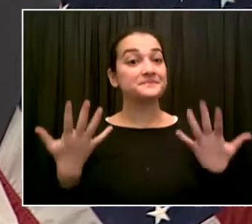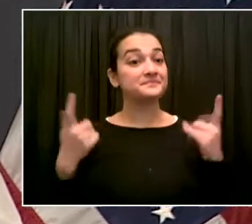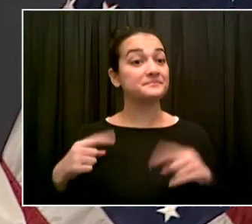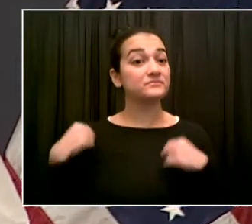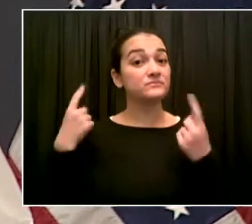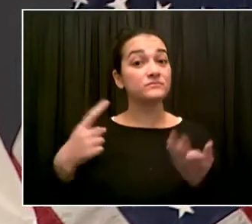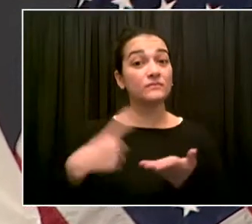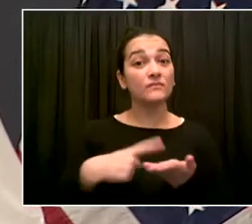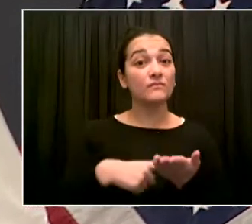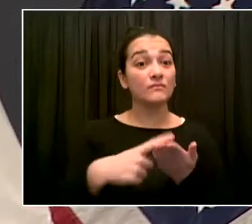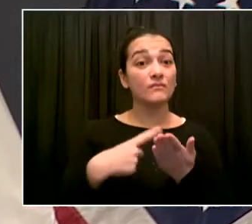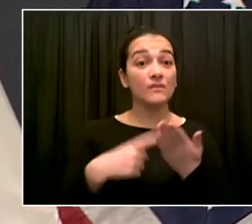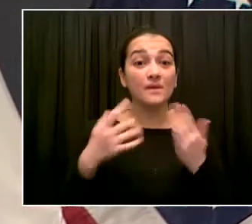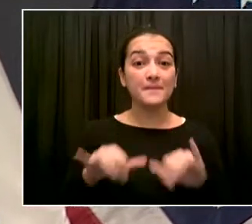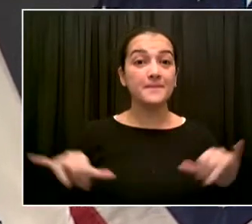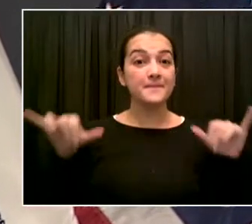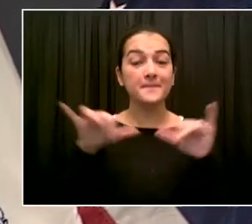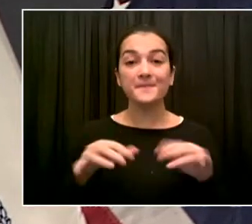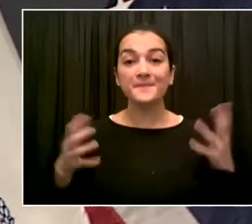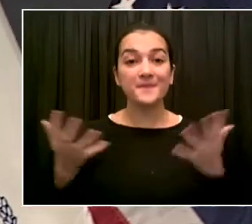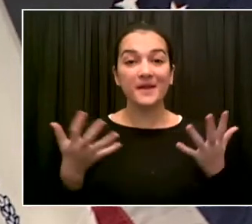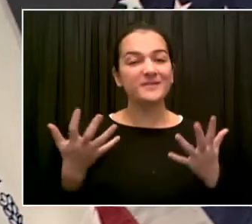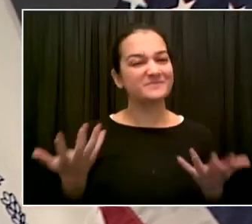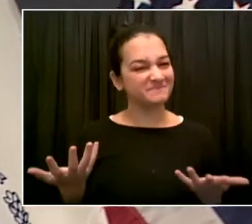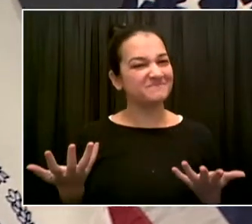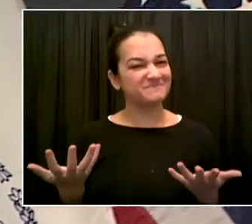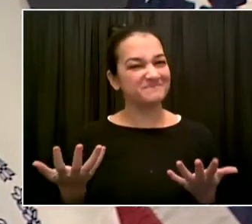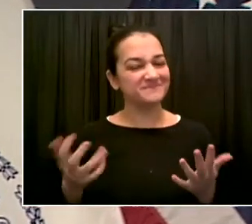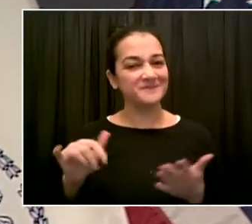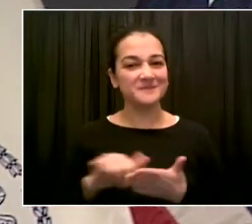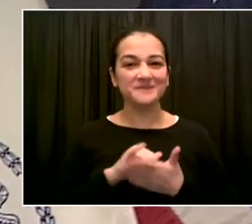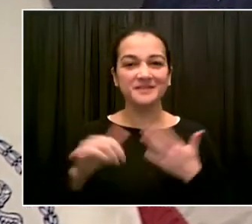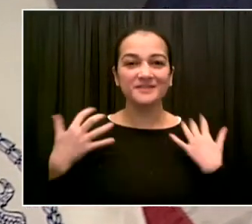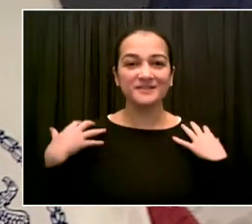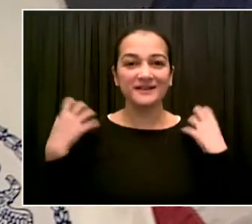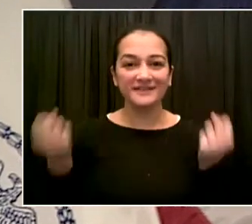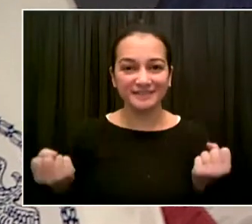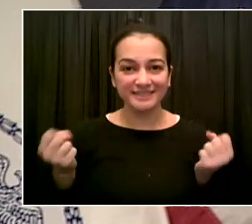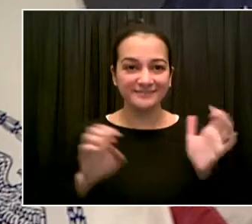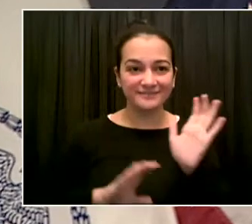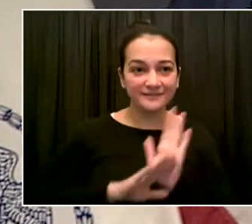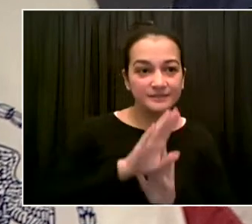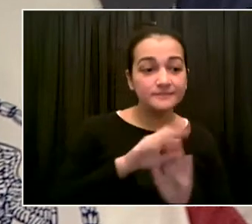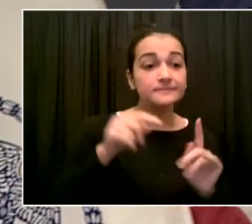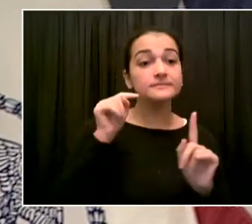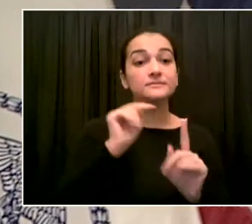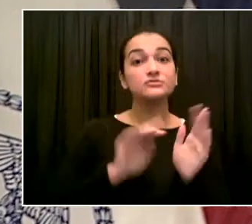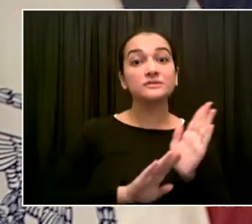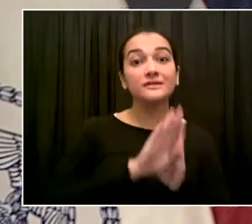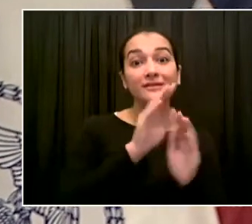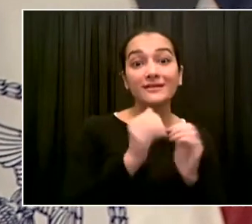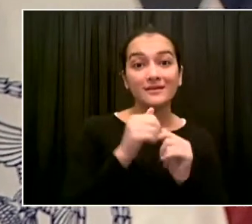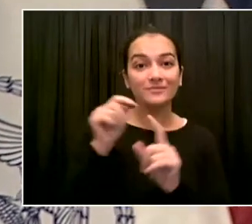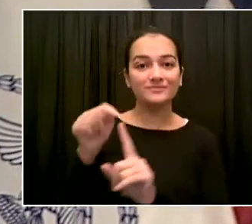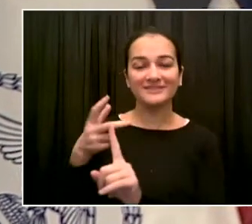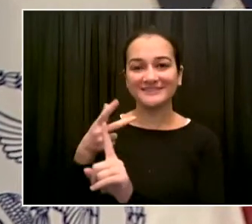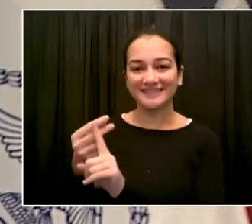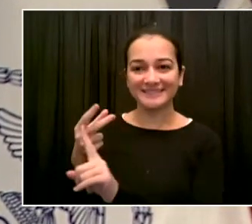TALKING ABOUT ALL THE WAYS THAT THE CITY IS COMING BACK AND WE KNOW WHAT